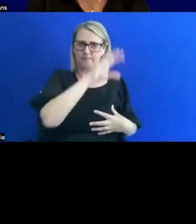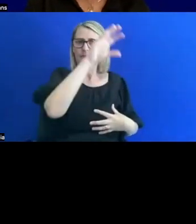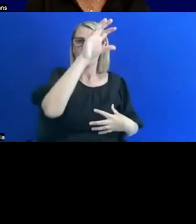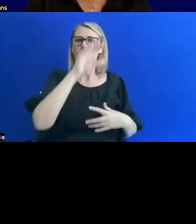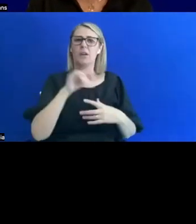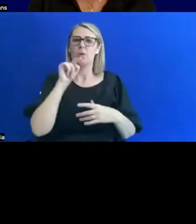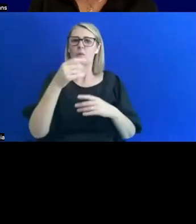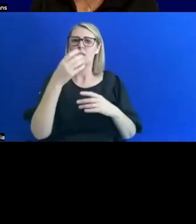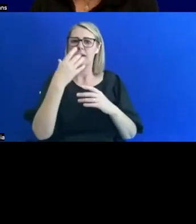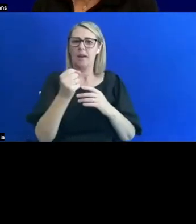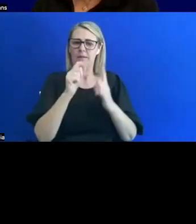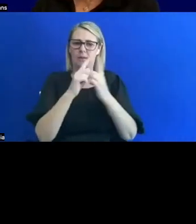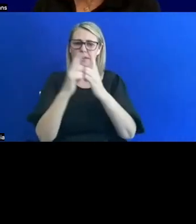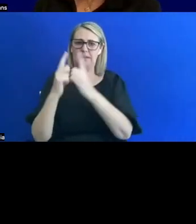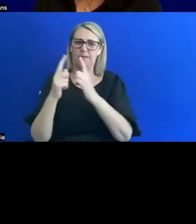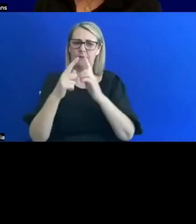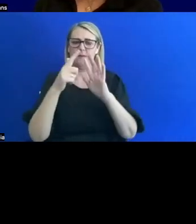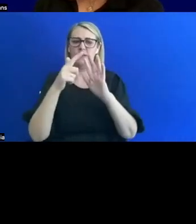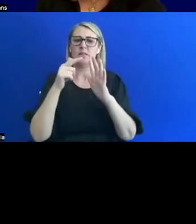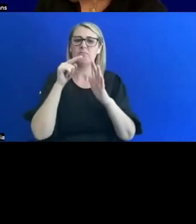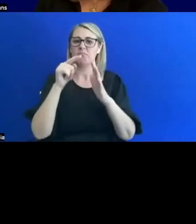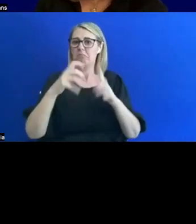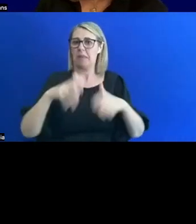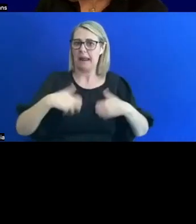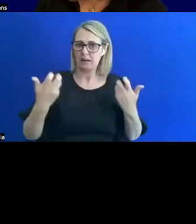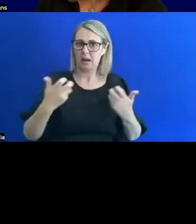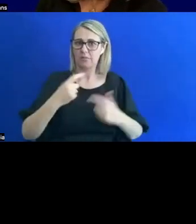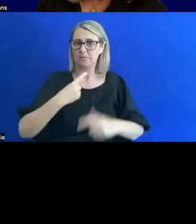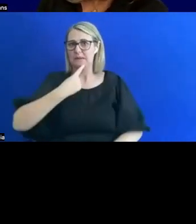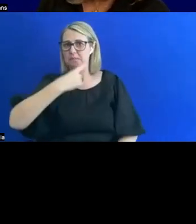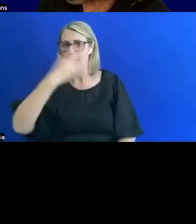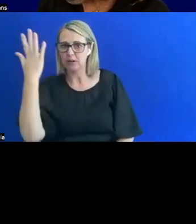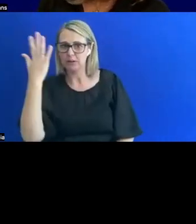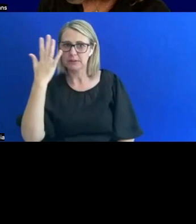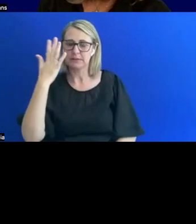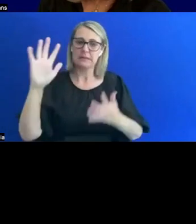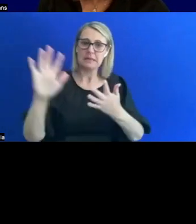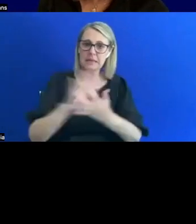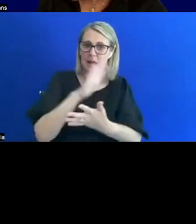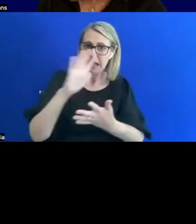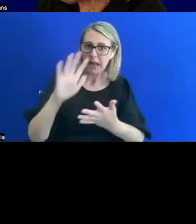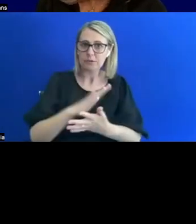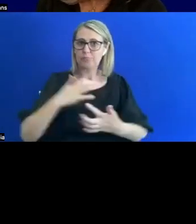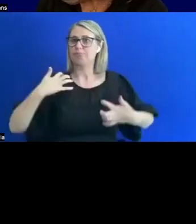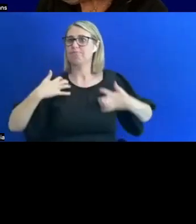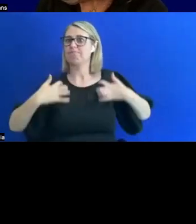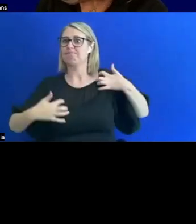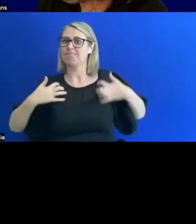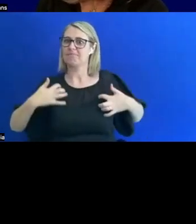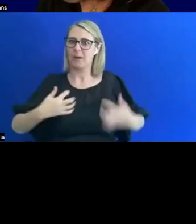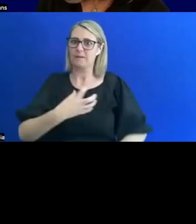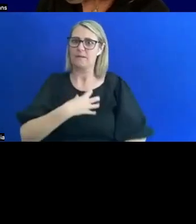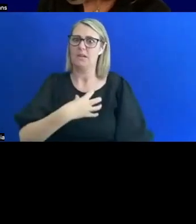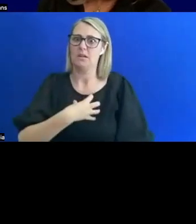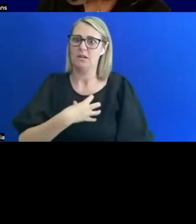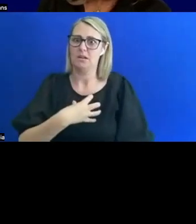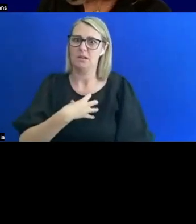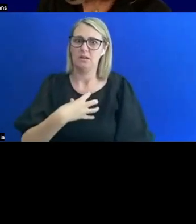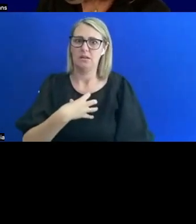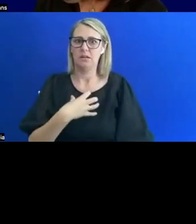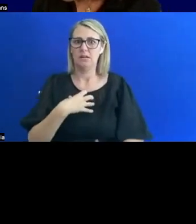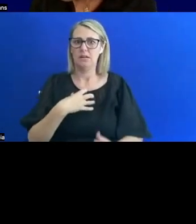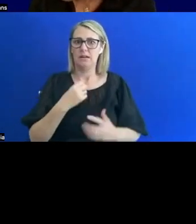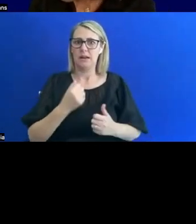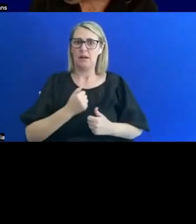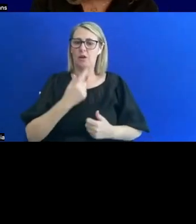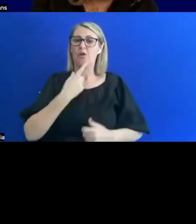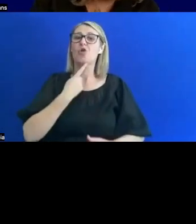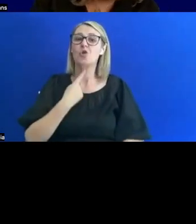senses of anger, embarrassment, happiness, excitement, fear, thirst, heart rate, breathing